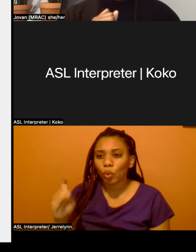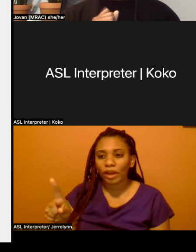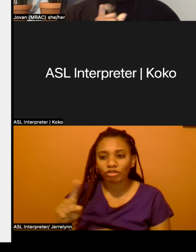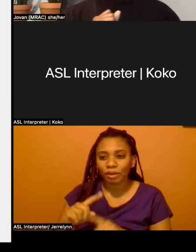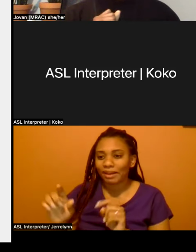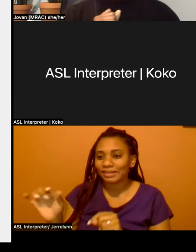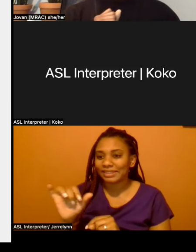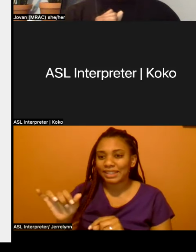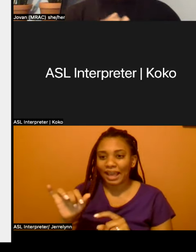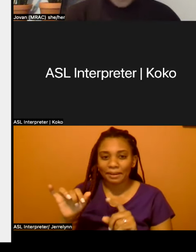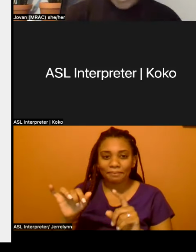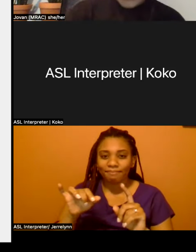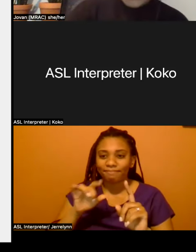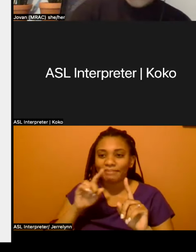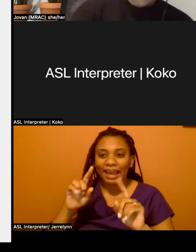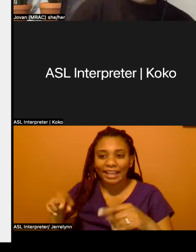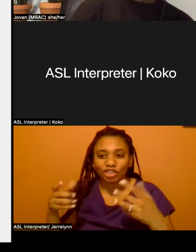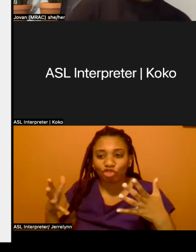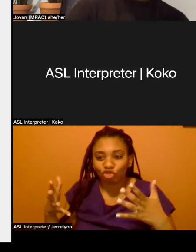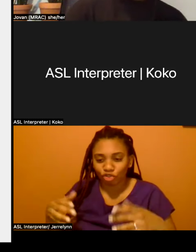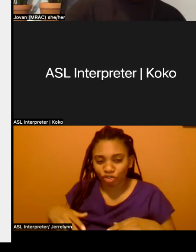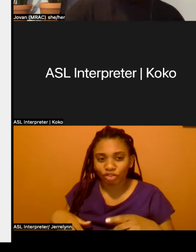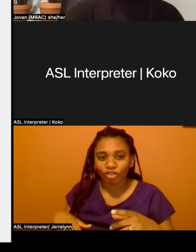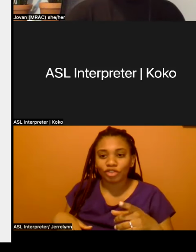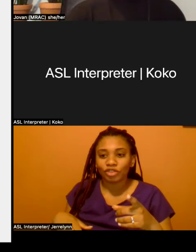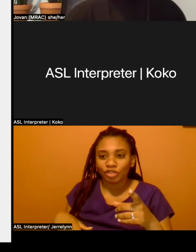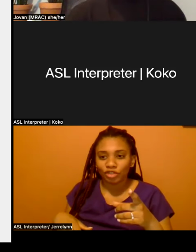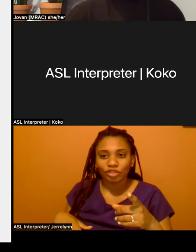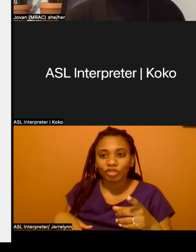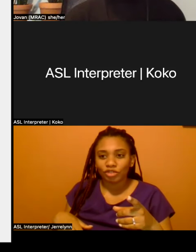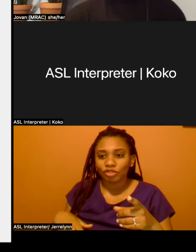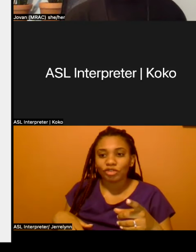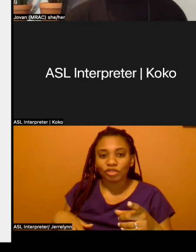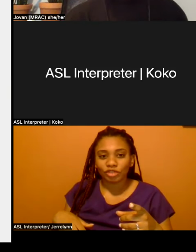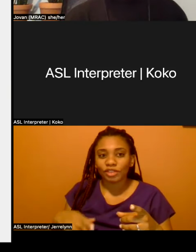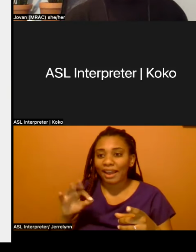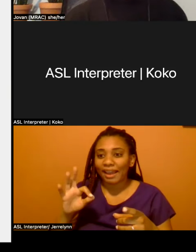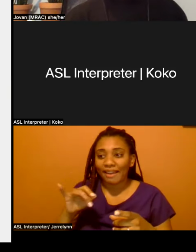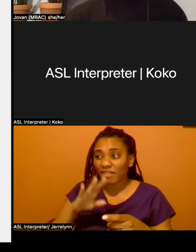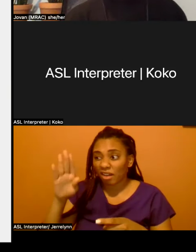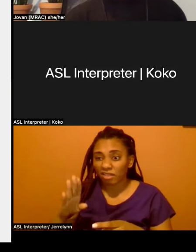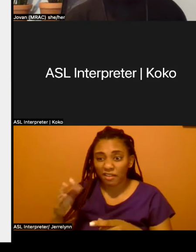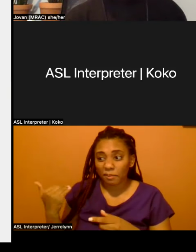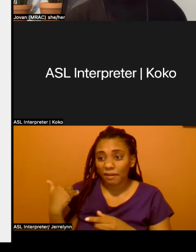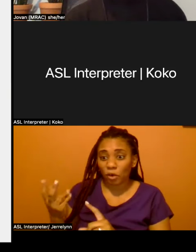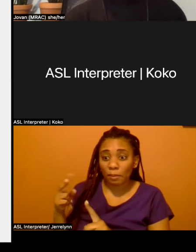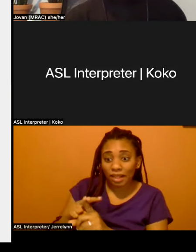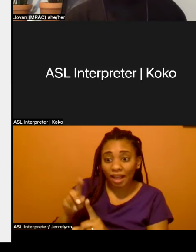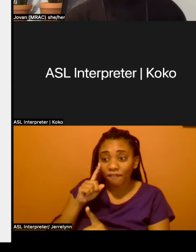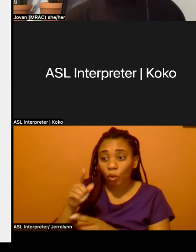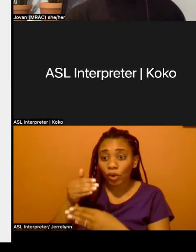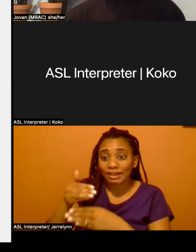that Jovan just gave. - Oh, okay. [Mirella] The question was, if I never applied for Next Step, would that be a disadvantage? The answer is no.